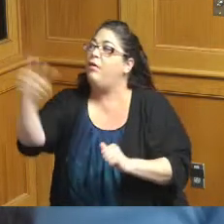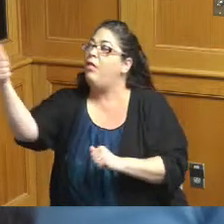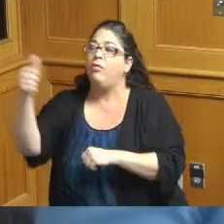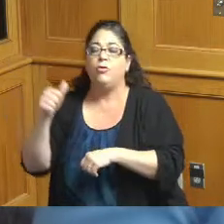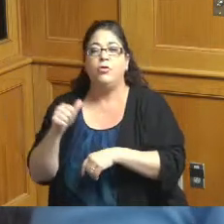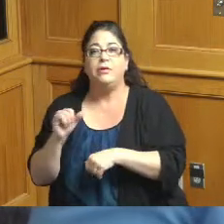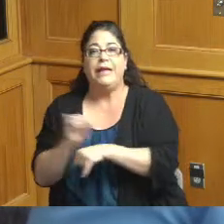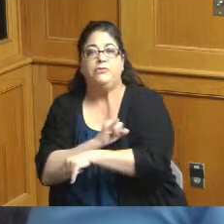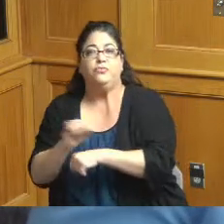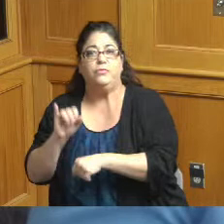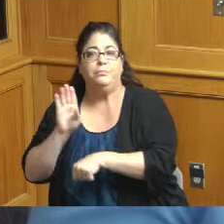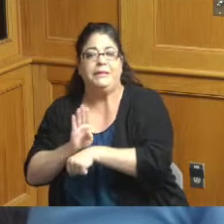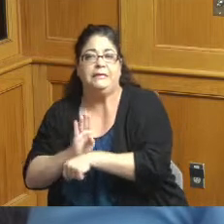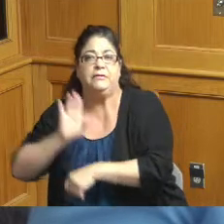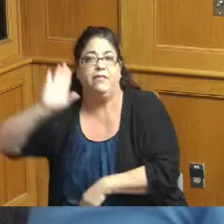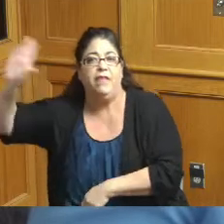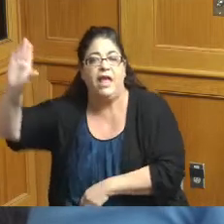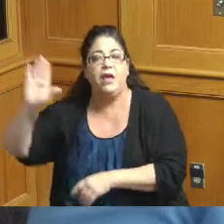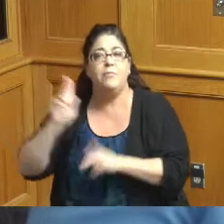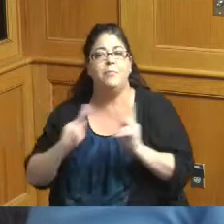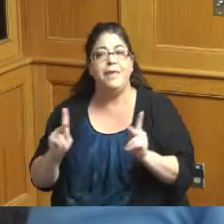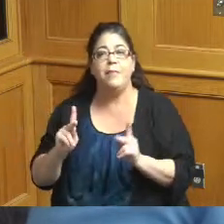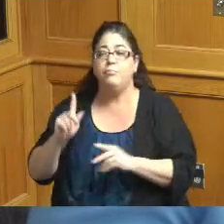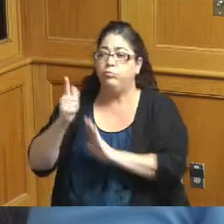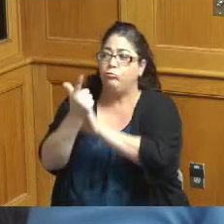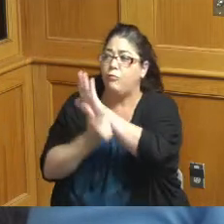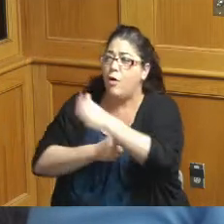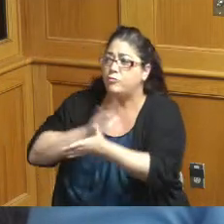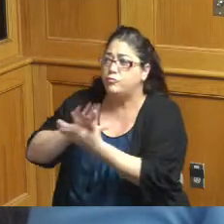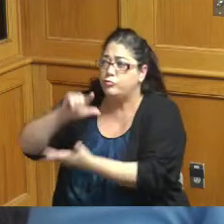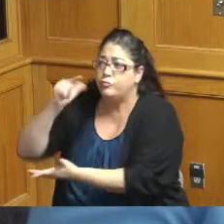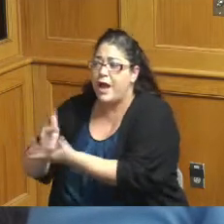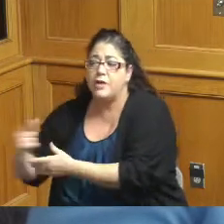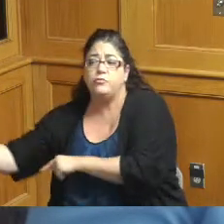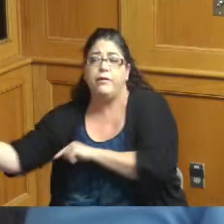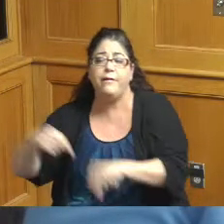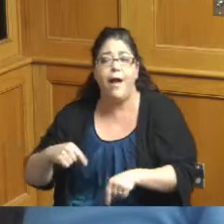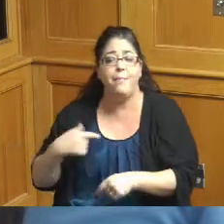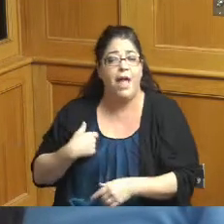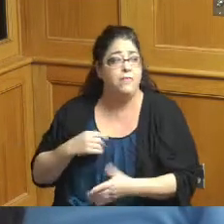understand people coming out of law school and those kind of things they got a lot of a lot of